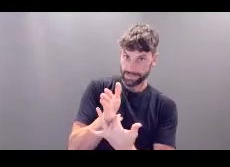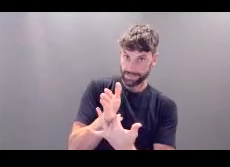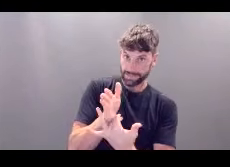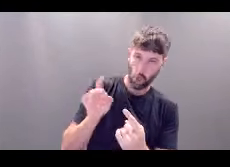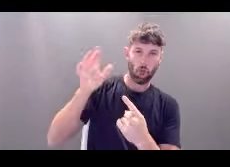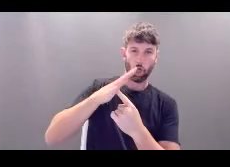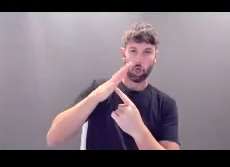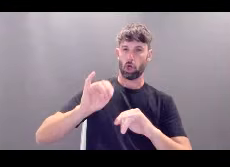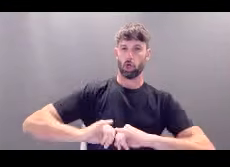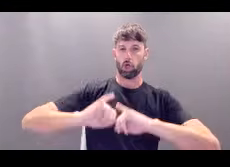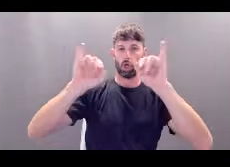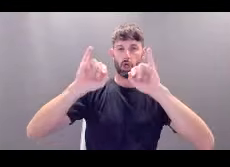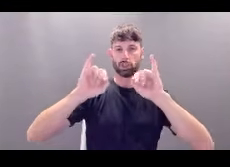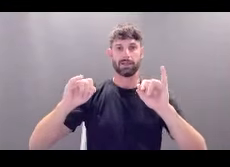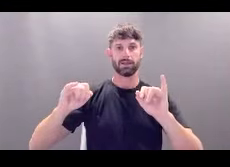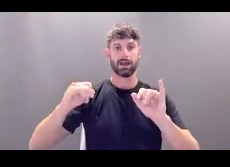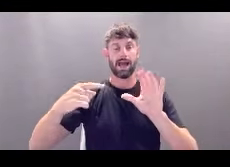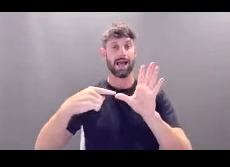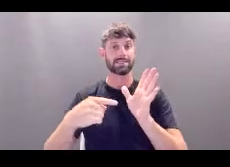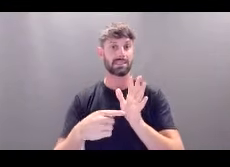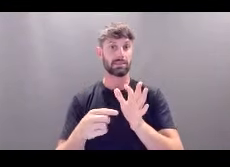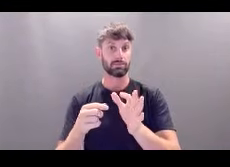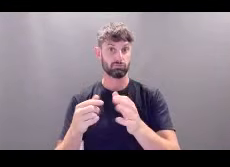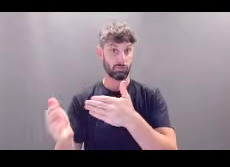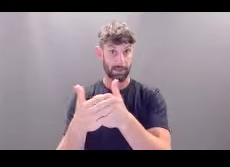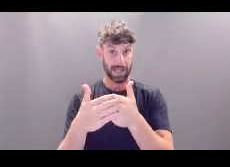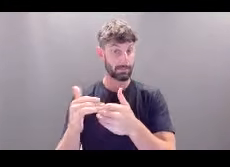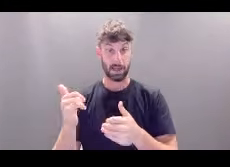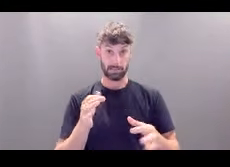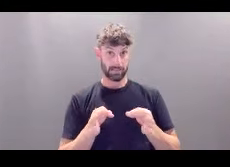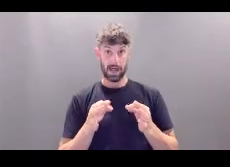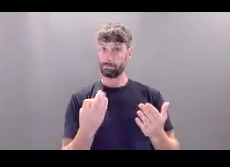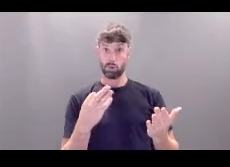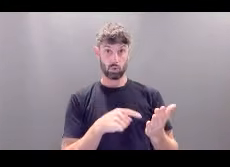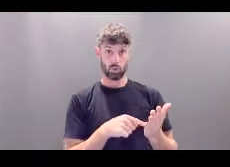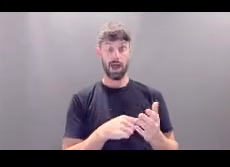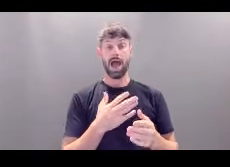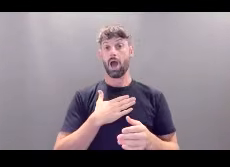without funding in their plan, the NDIS Contact Centre can